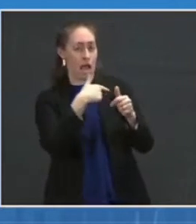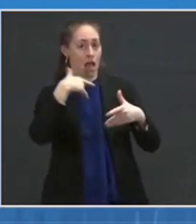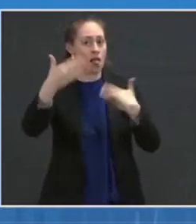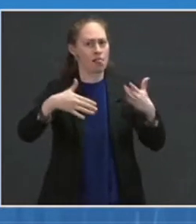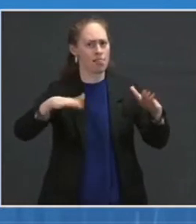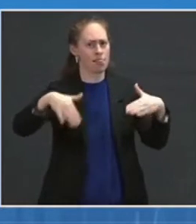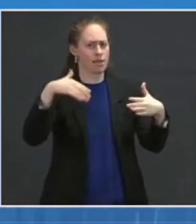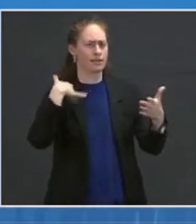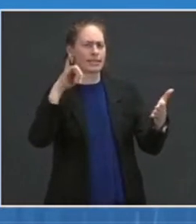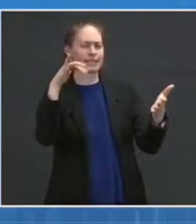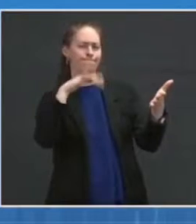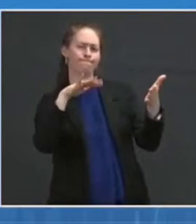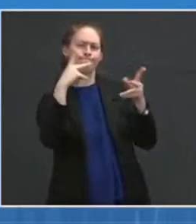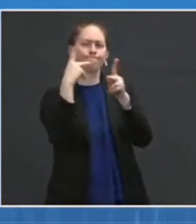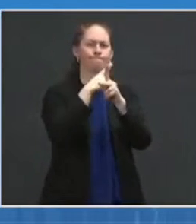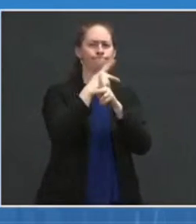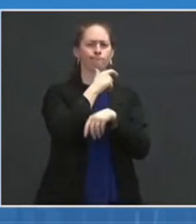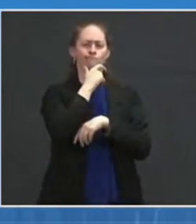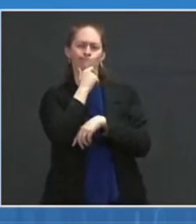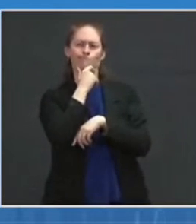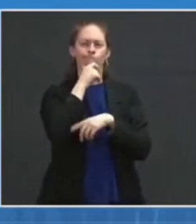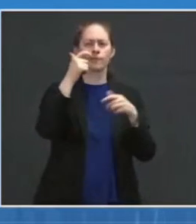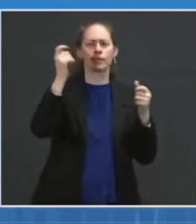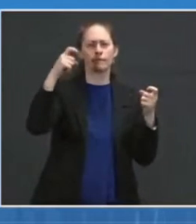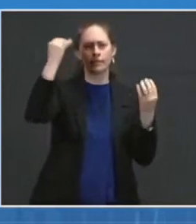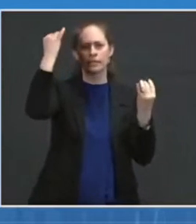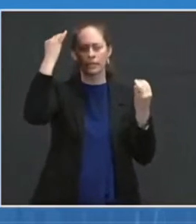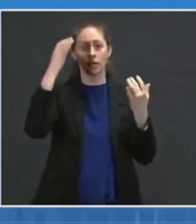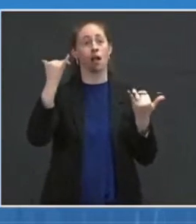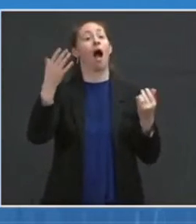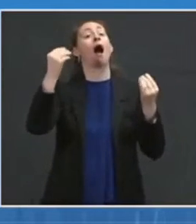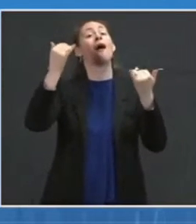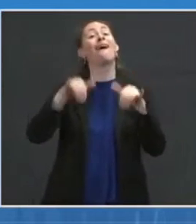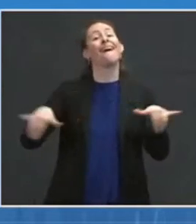TO GO AHEAD AND REQUEST FOR AN